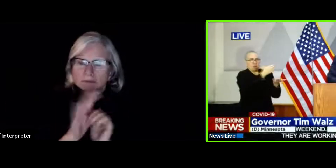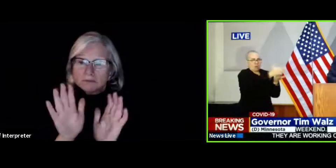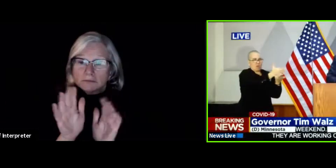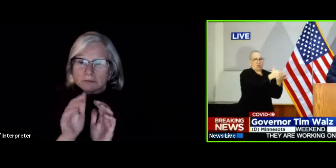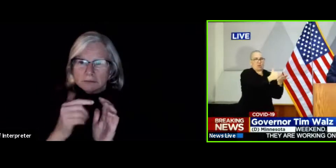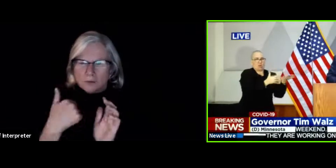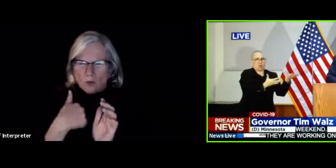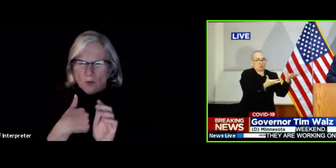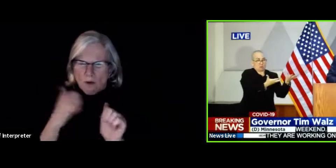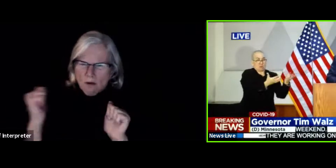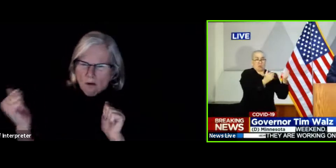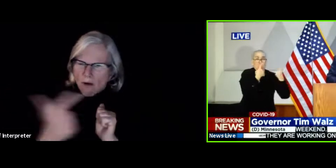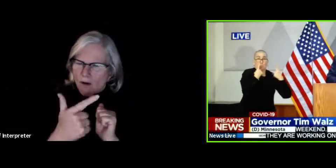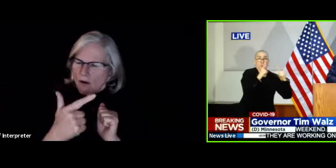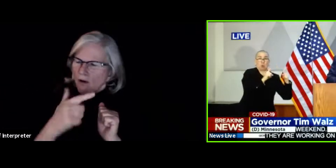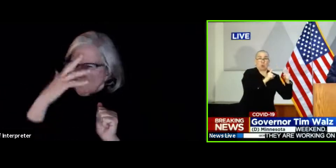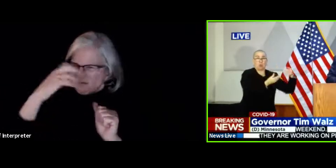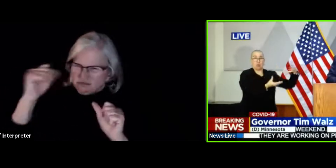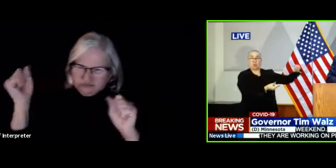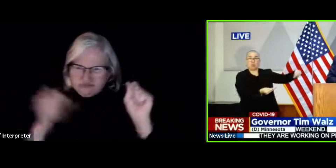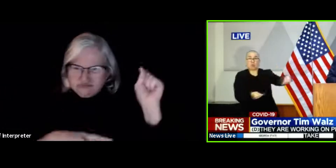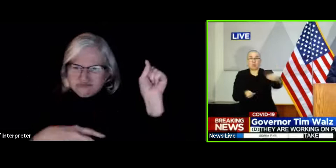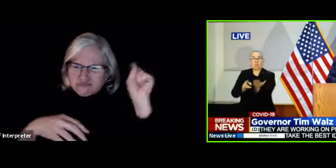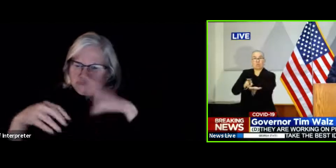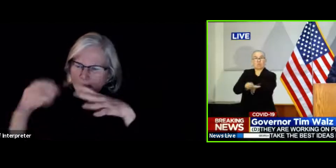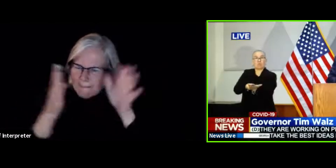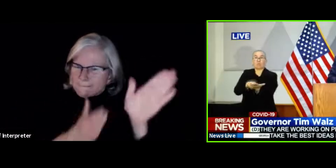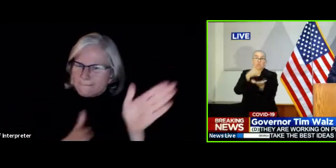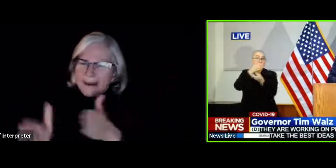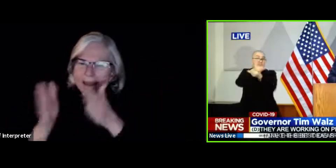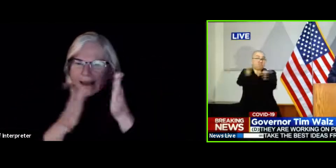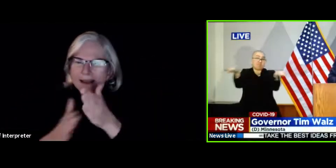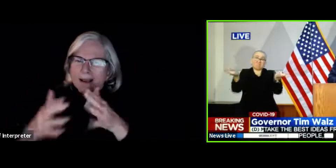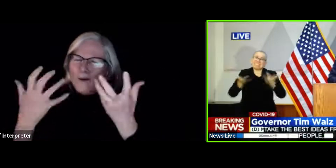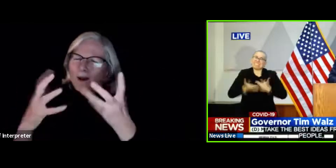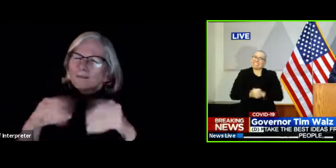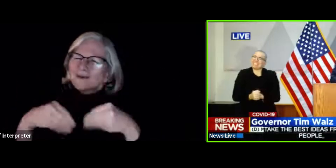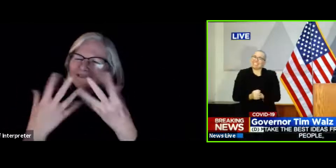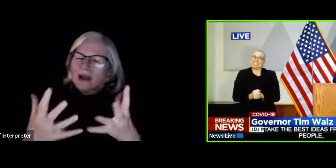FORWARDS. WE WANT TO TRY TO PROVIDE AS MUCH RELIEF, THE QUESTION WAS ABOUT COCKTAILS TO GO.